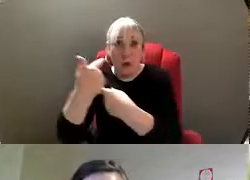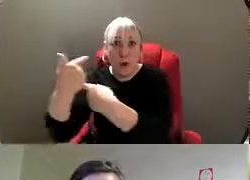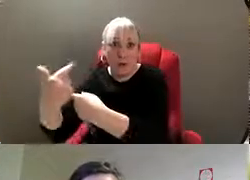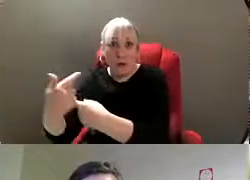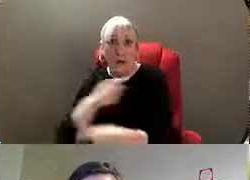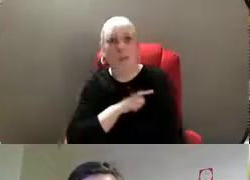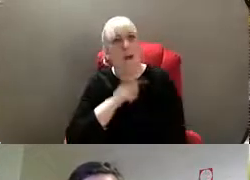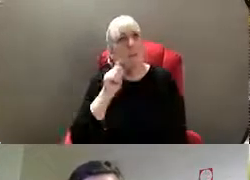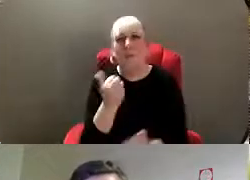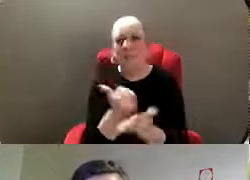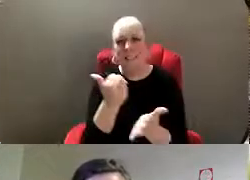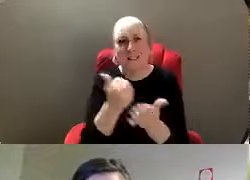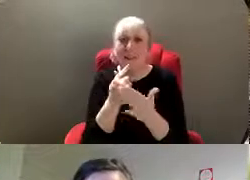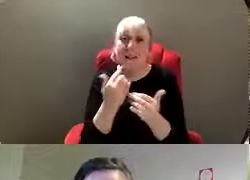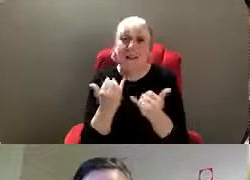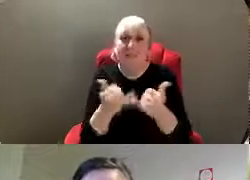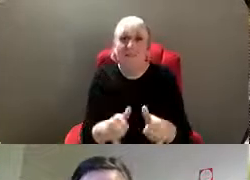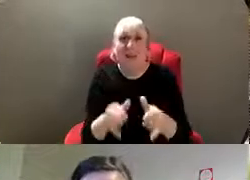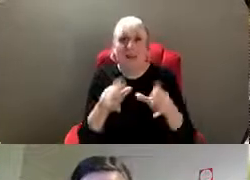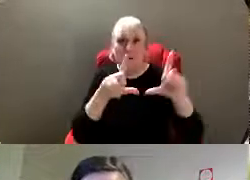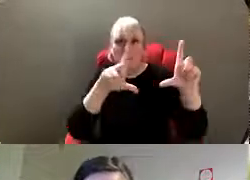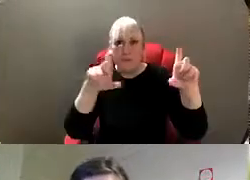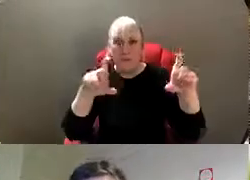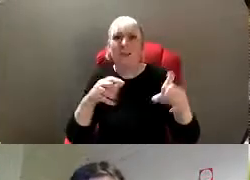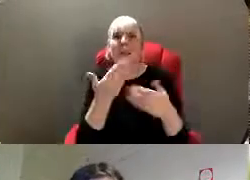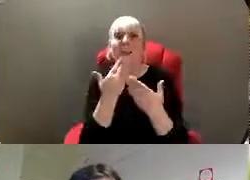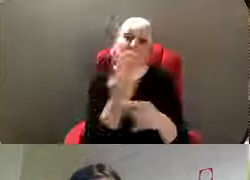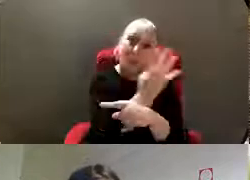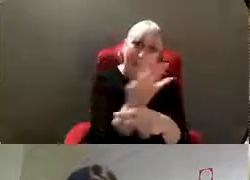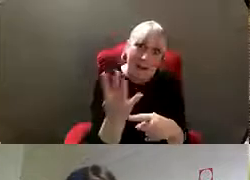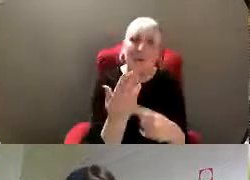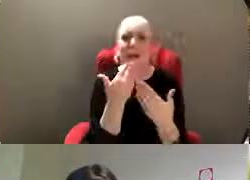picture um but thank you again thank you to our panelists thank you to eleanor and thank you very